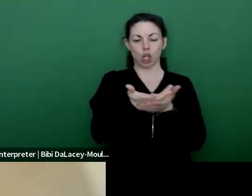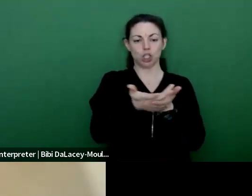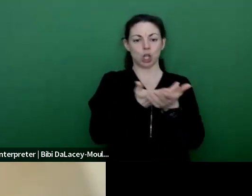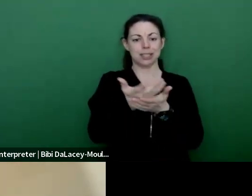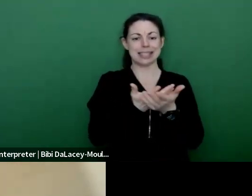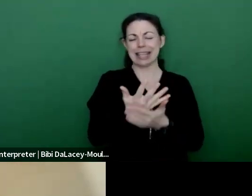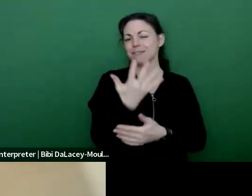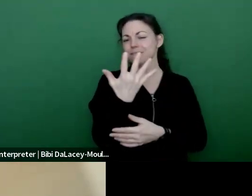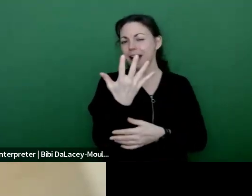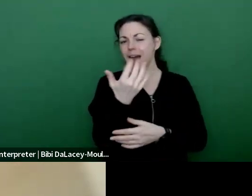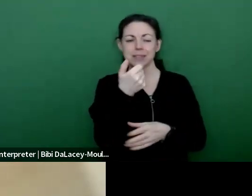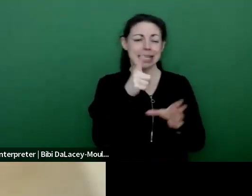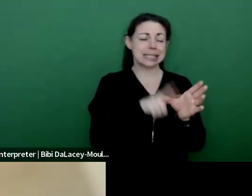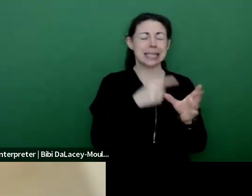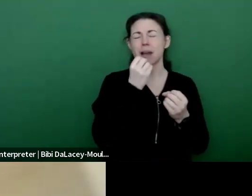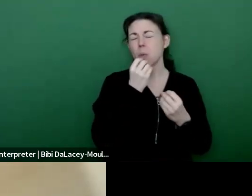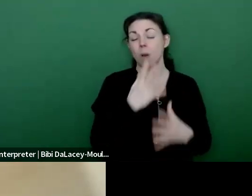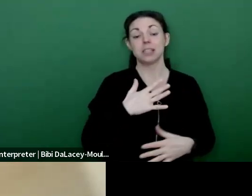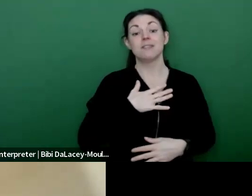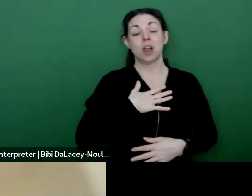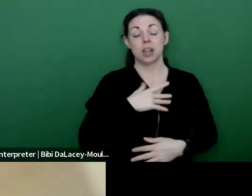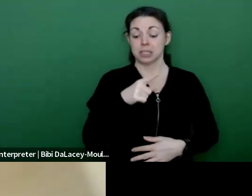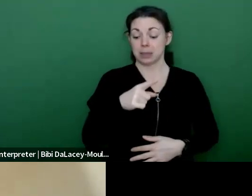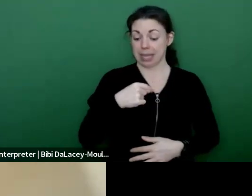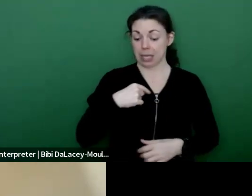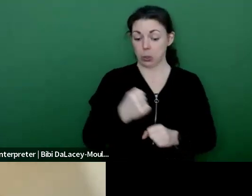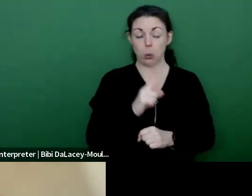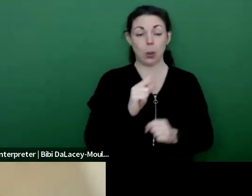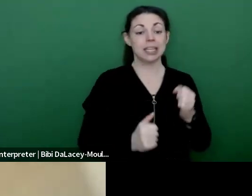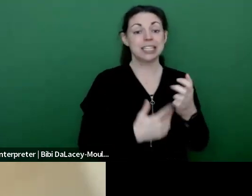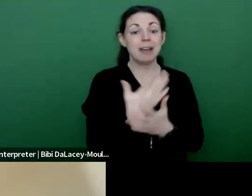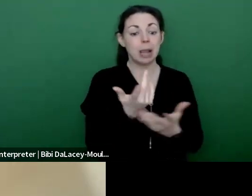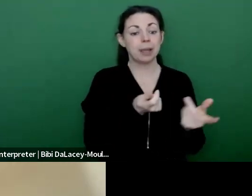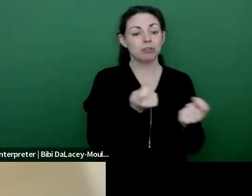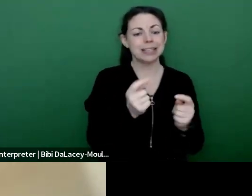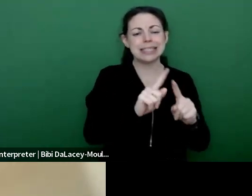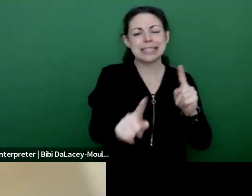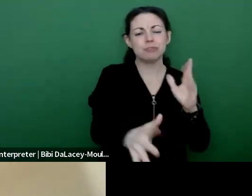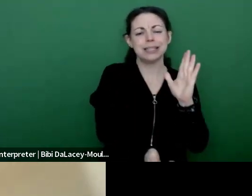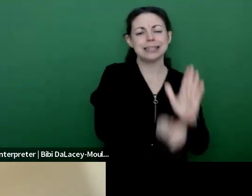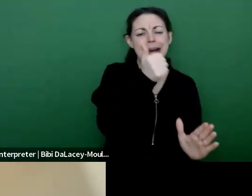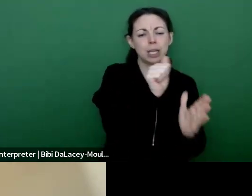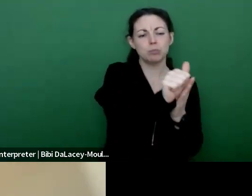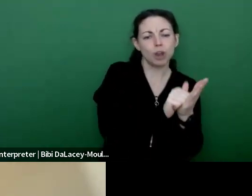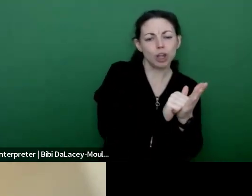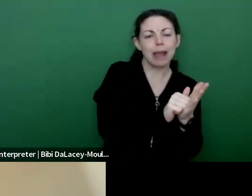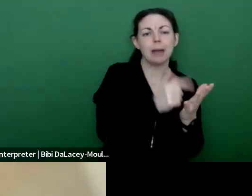And that was developing and running lots of different talent programs. So things like graduate programs,